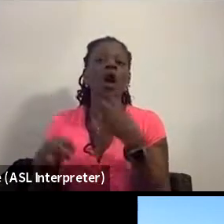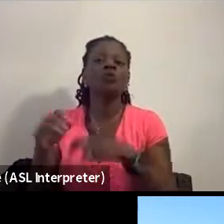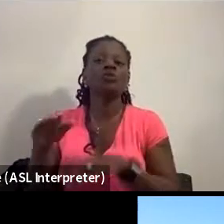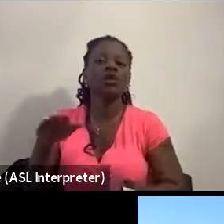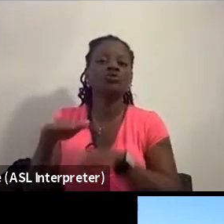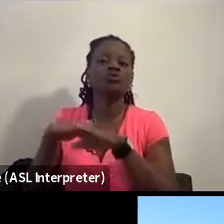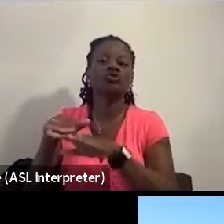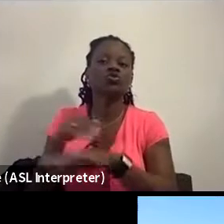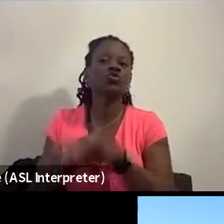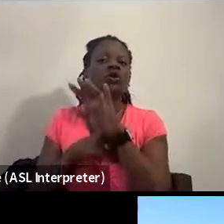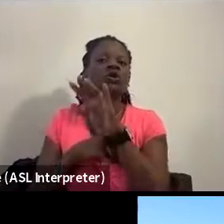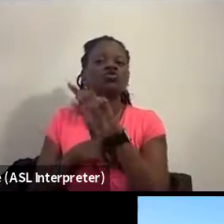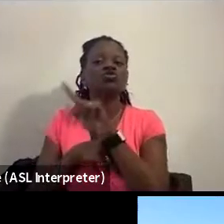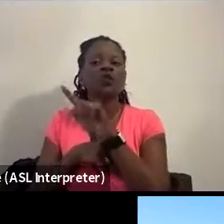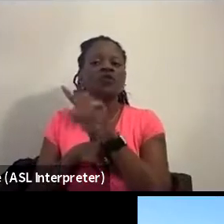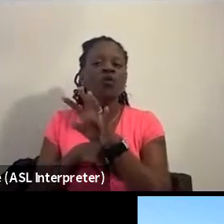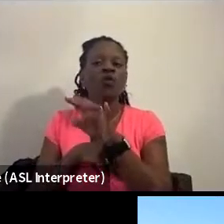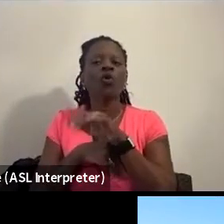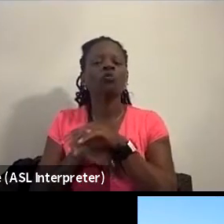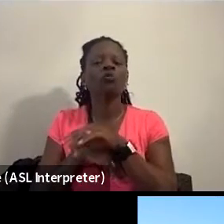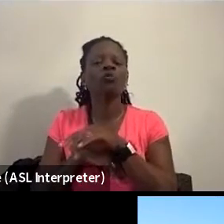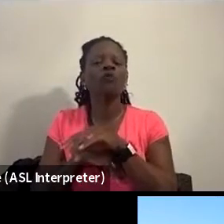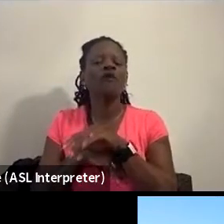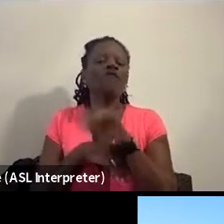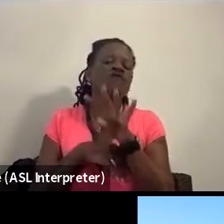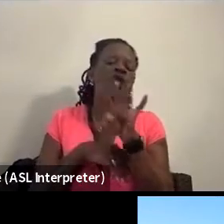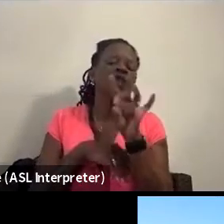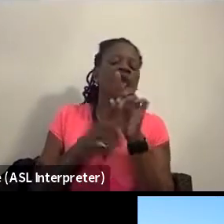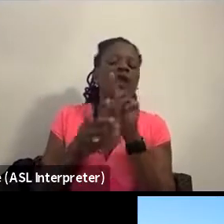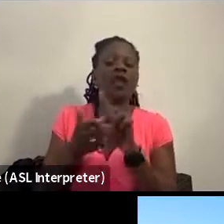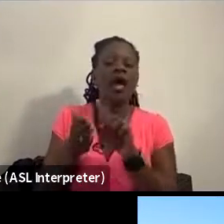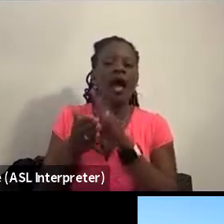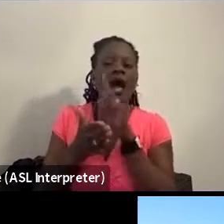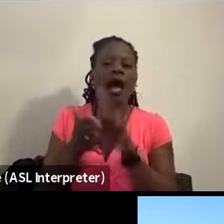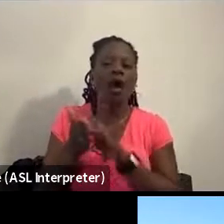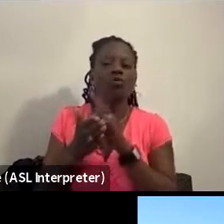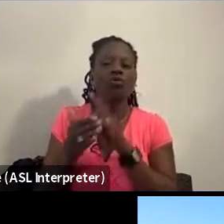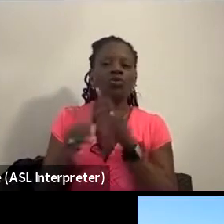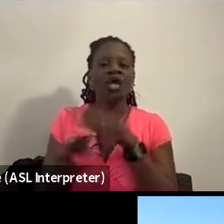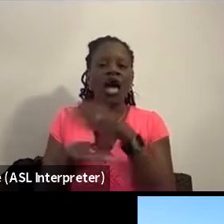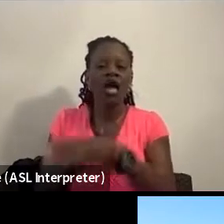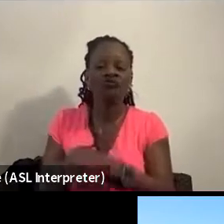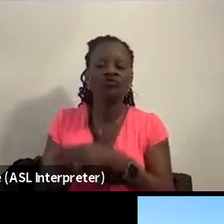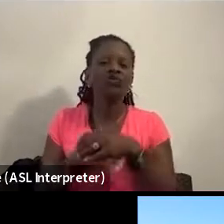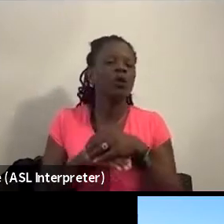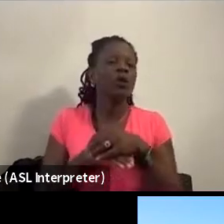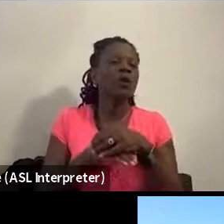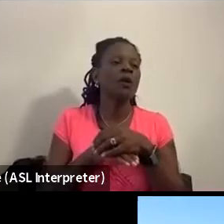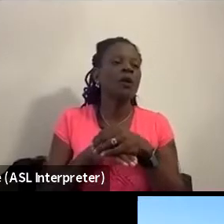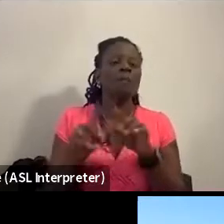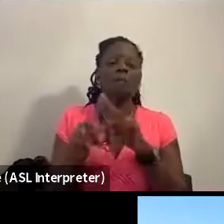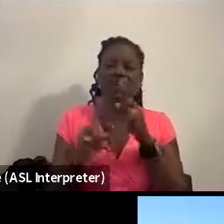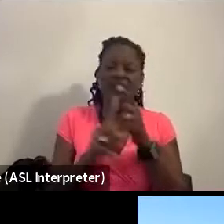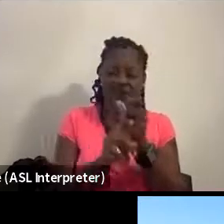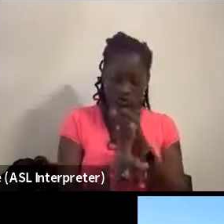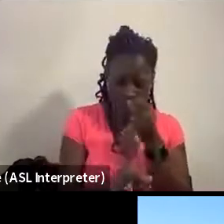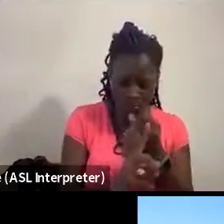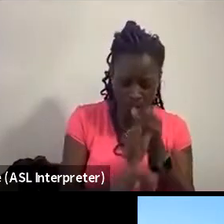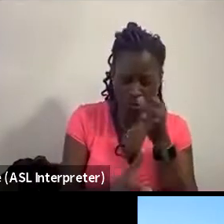It's not anything really difficult to manage, whereas if you get coronavirus disease, the virus itself replicates in your body.